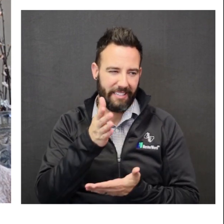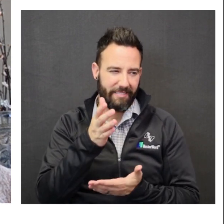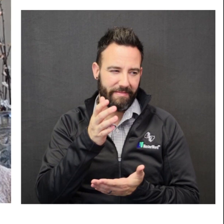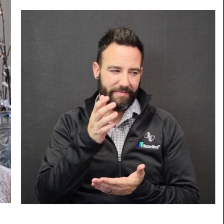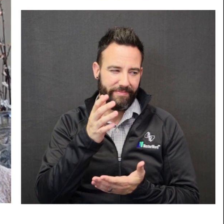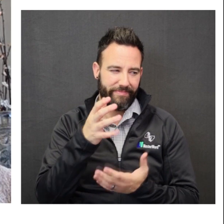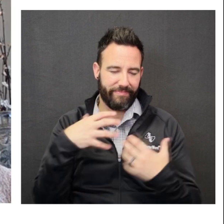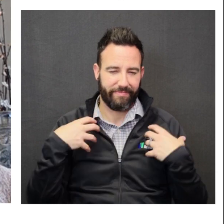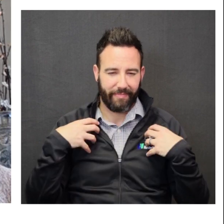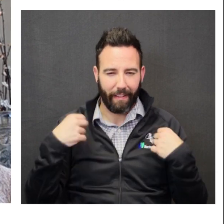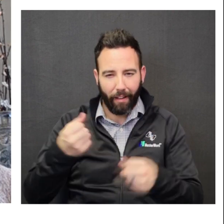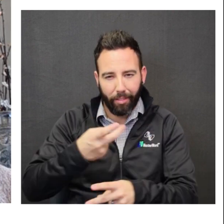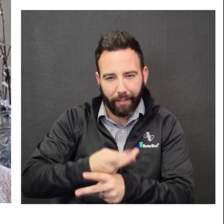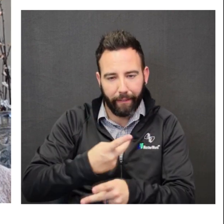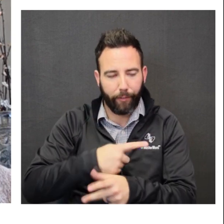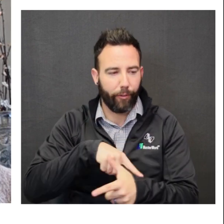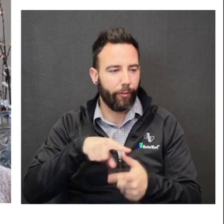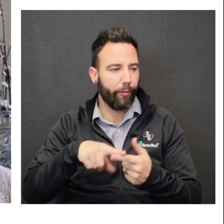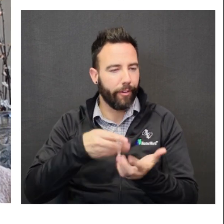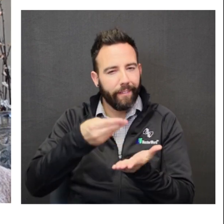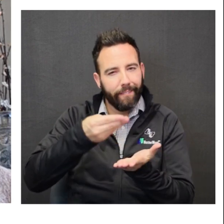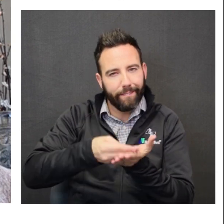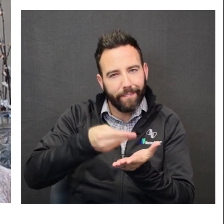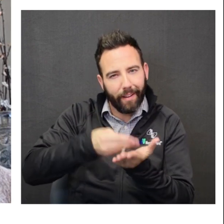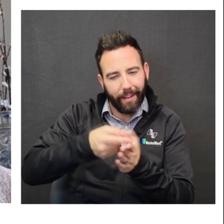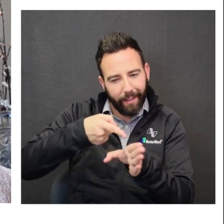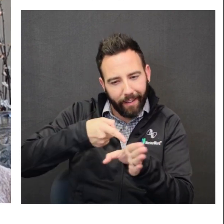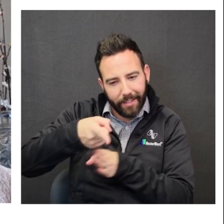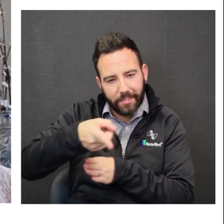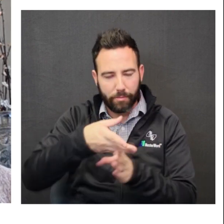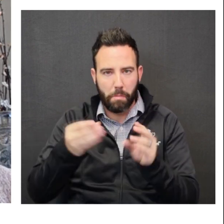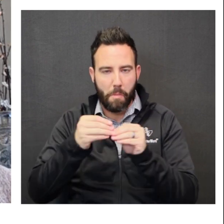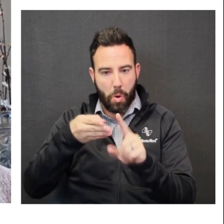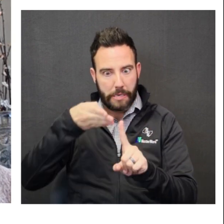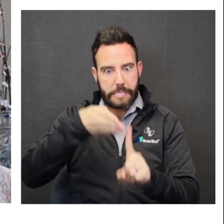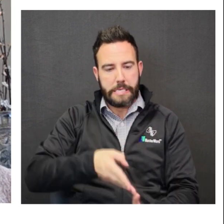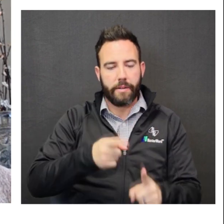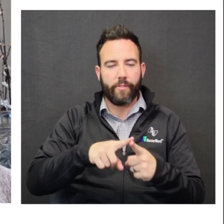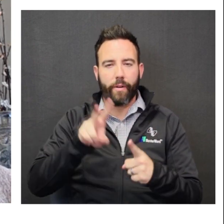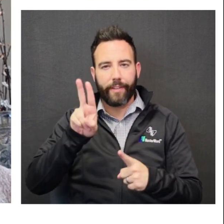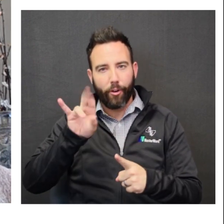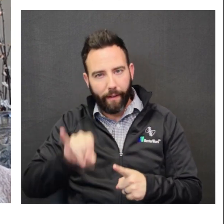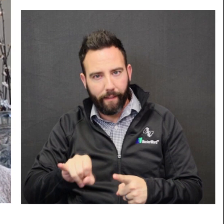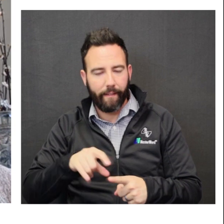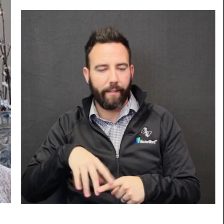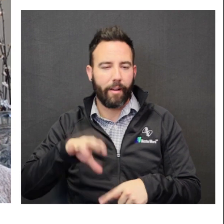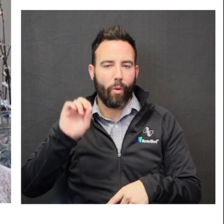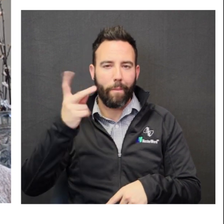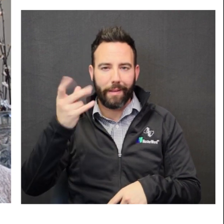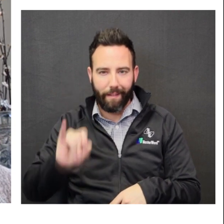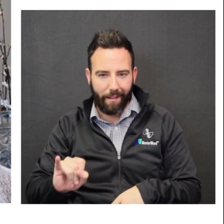the phone services and healthcare, and finances, and certain kinds of services. And, so perhaps those areas were able to